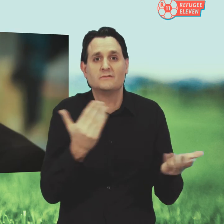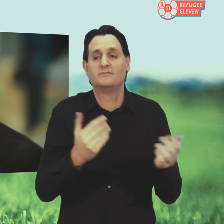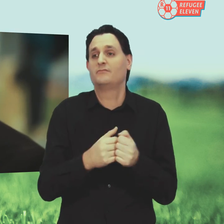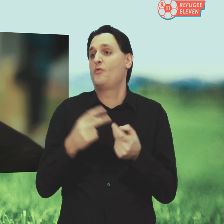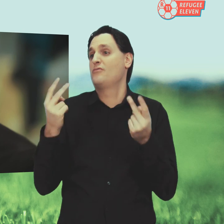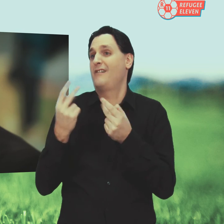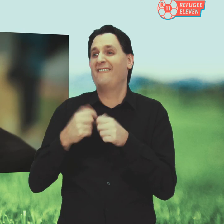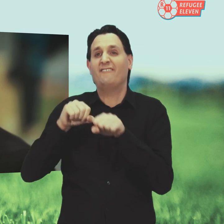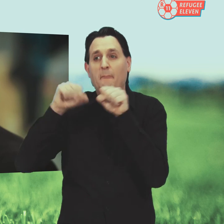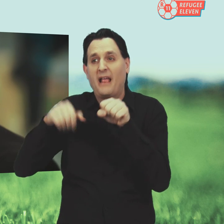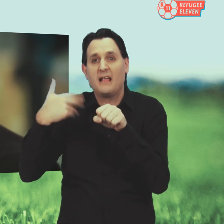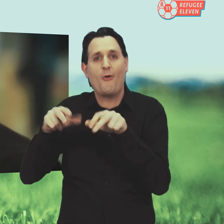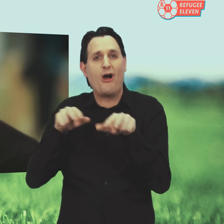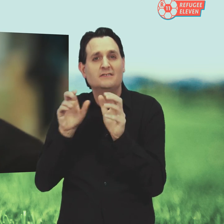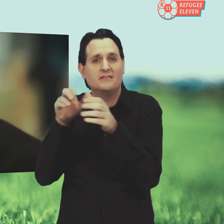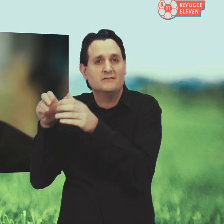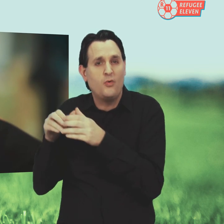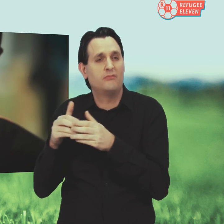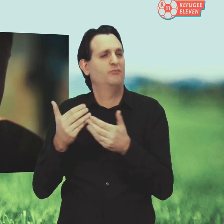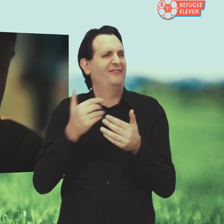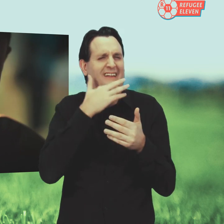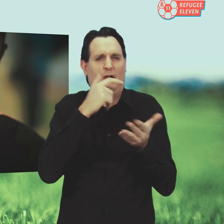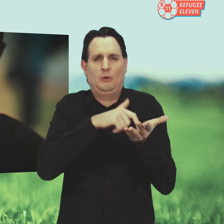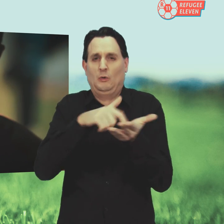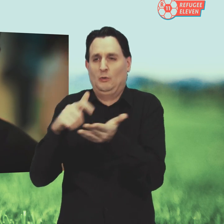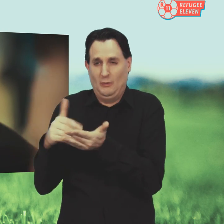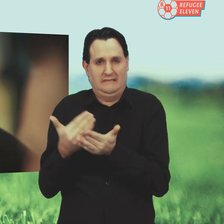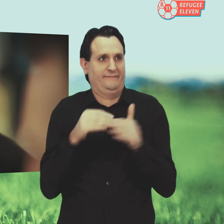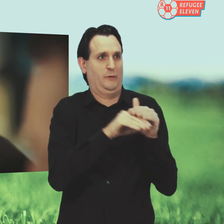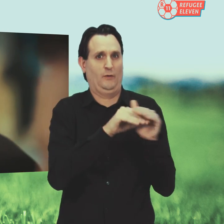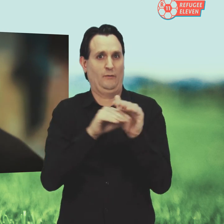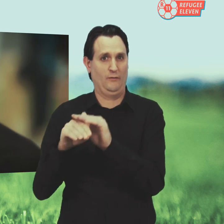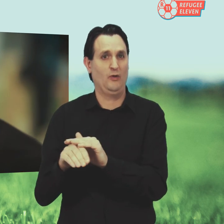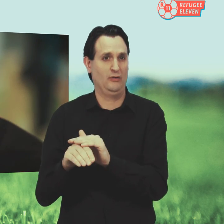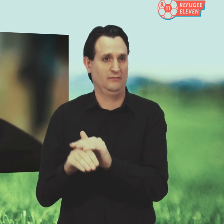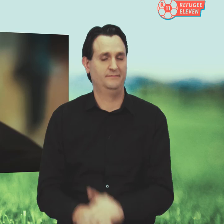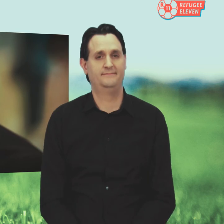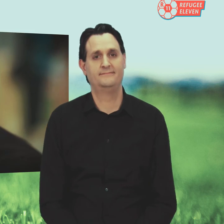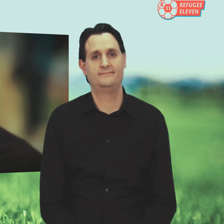organised crime and a lot of things give you a reason to flee.